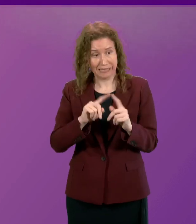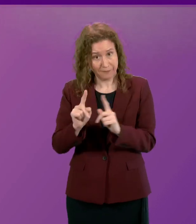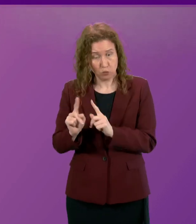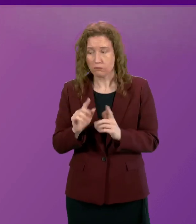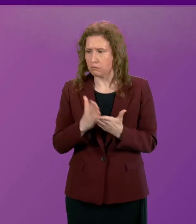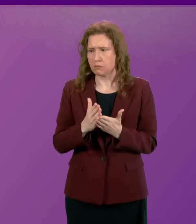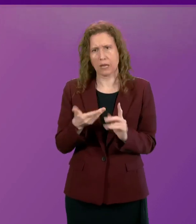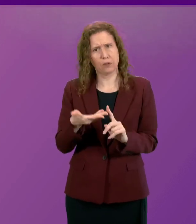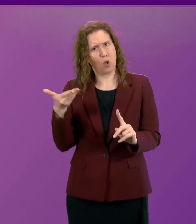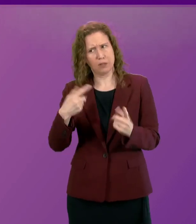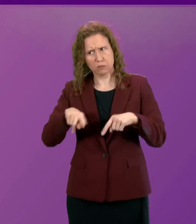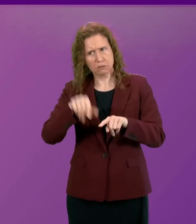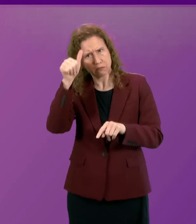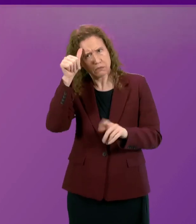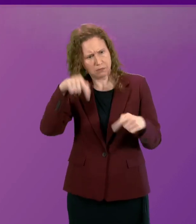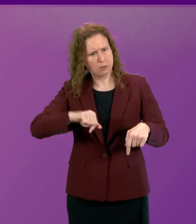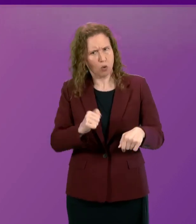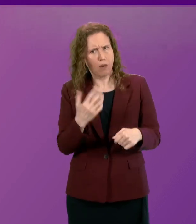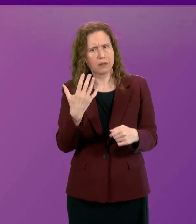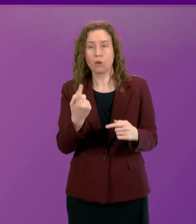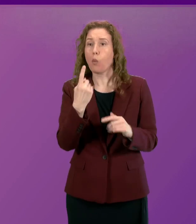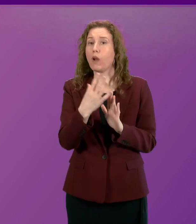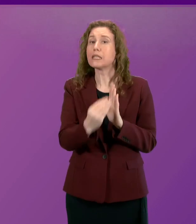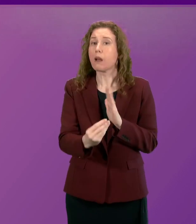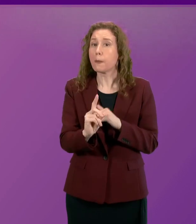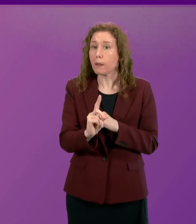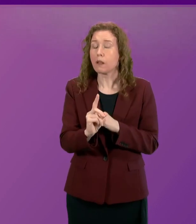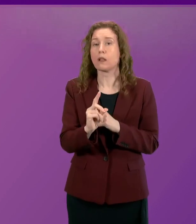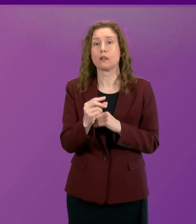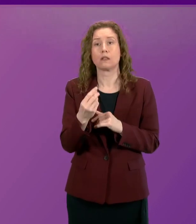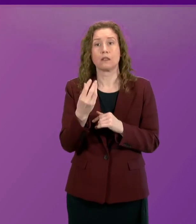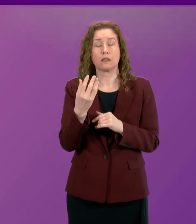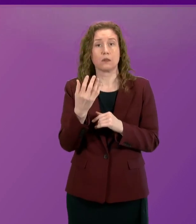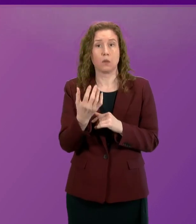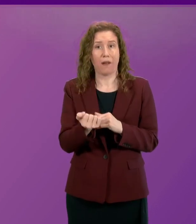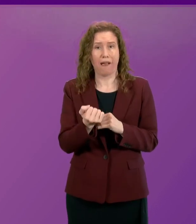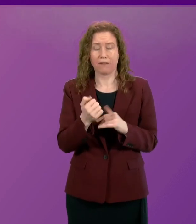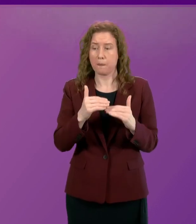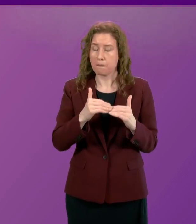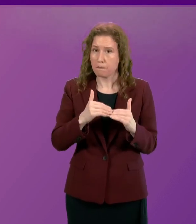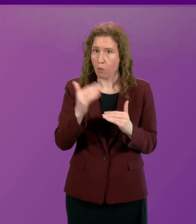acknowledged and well understood in Scotland. For example, we have a much more significant provision